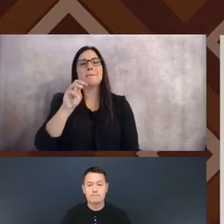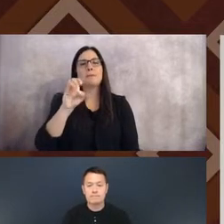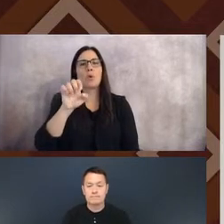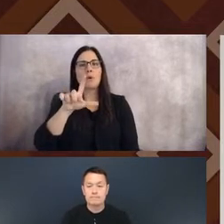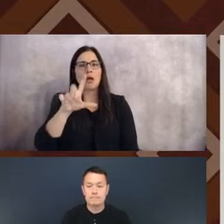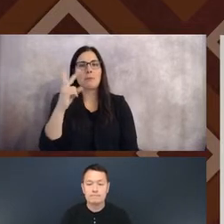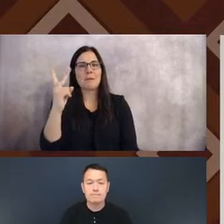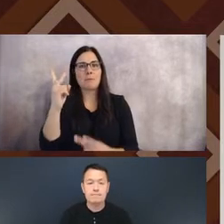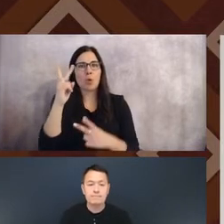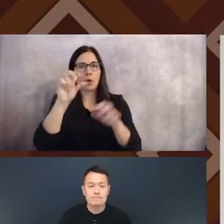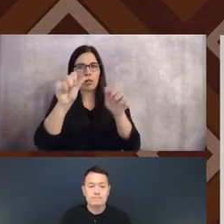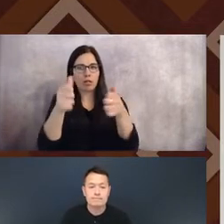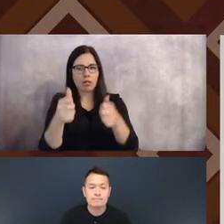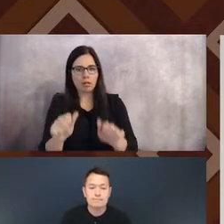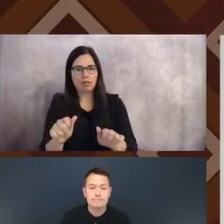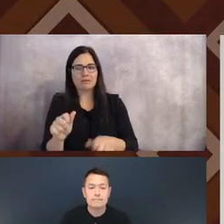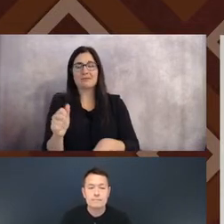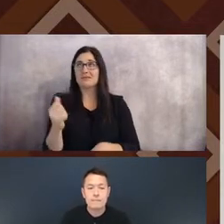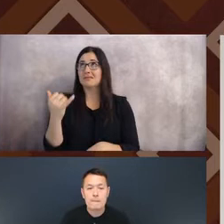133 years later.